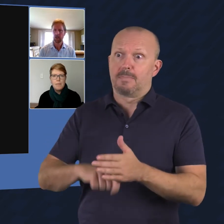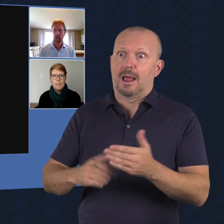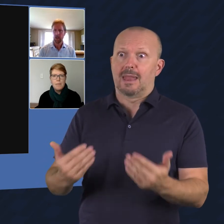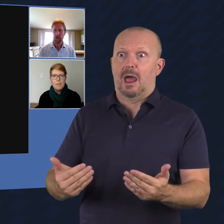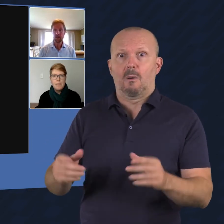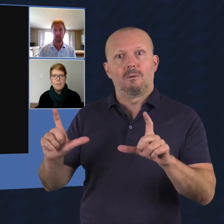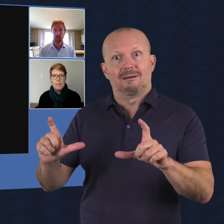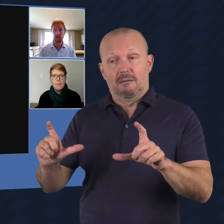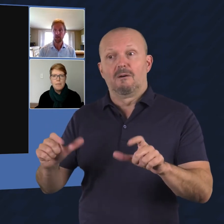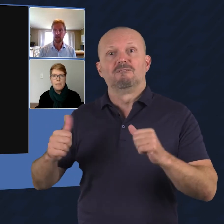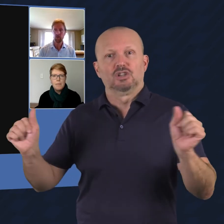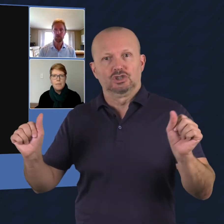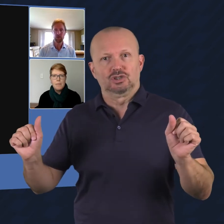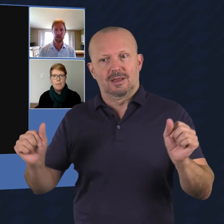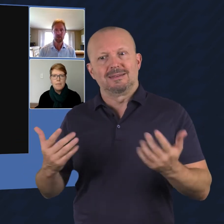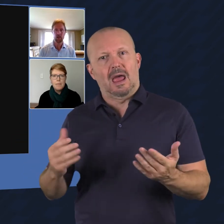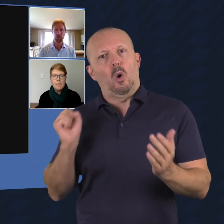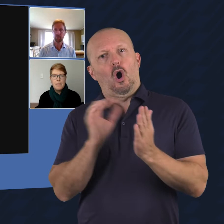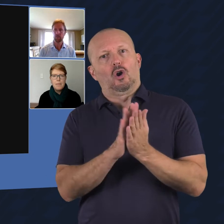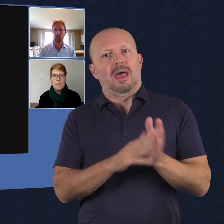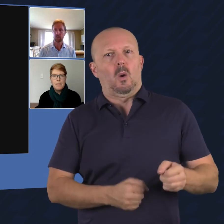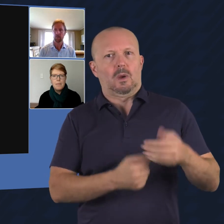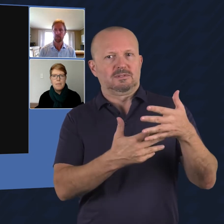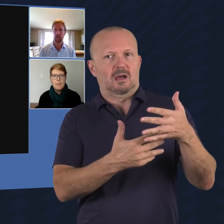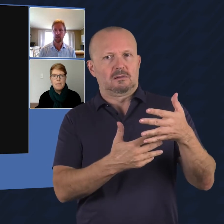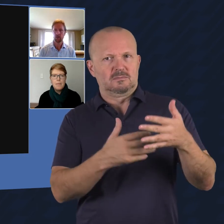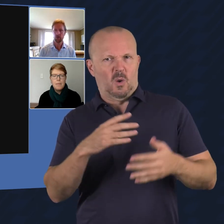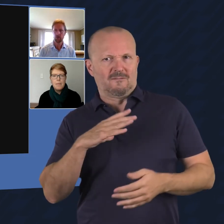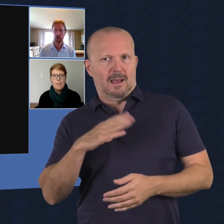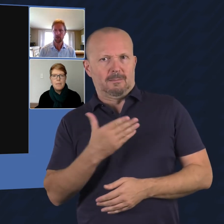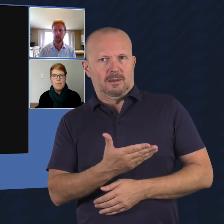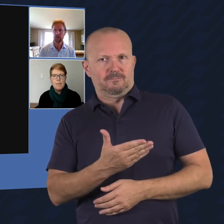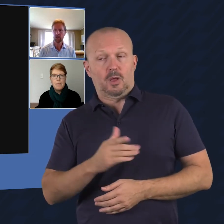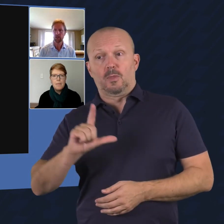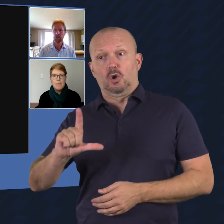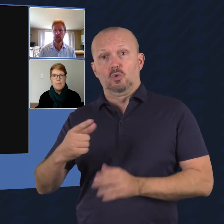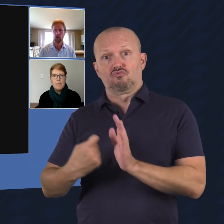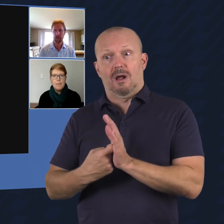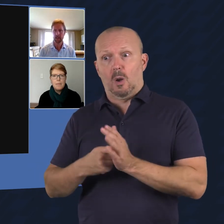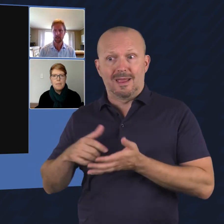and this has been made available through the National Library website. The Luke Rowell Collection is open access,